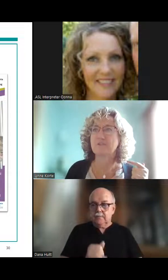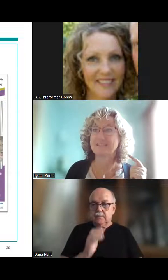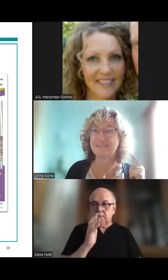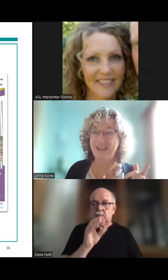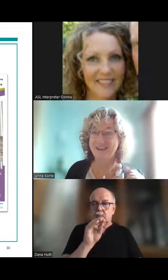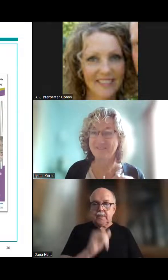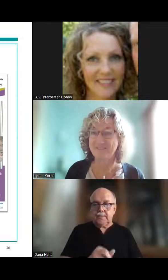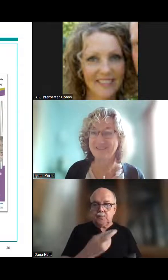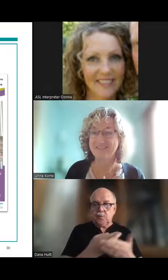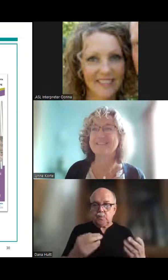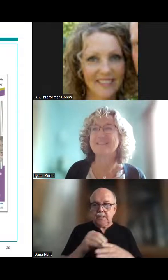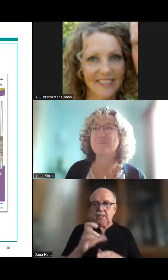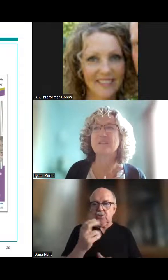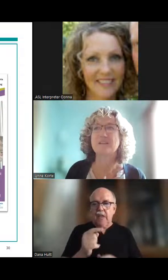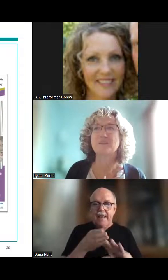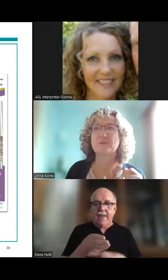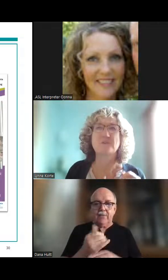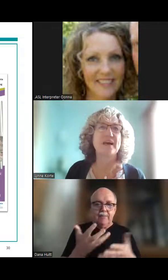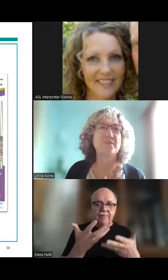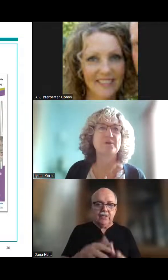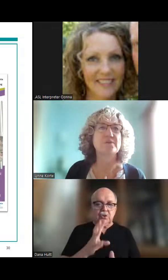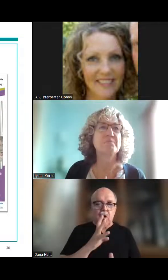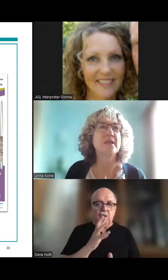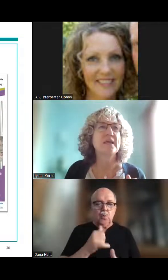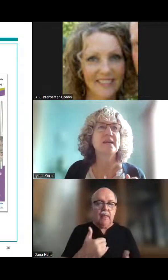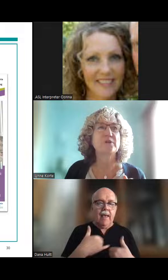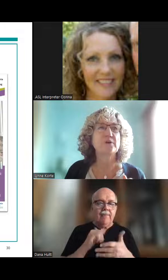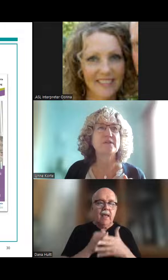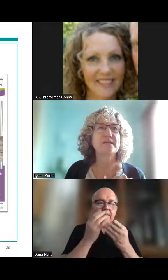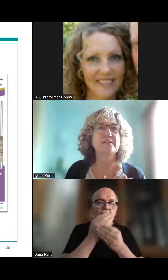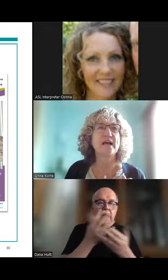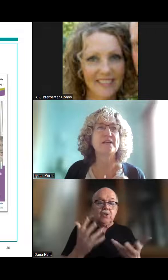We have a web page that you can look at, the WA Cares Careers.